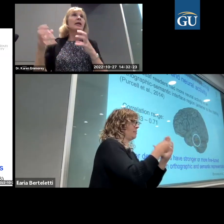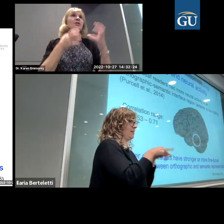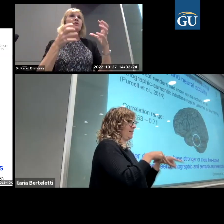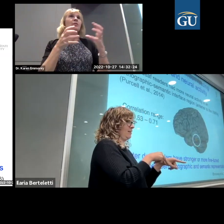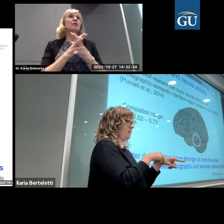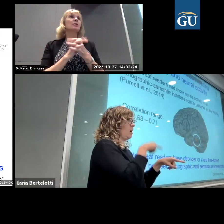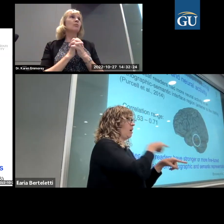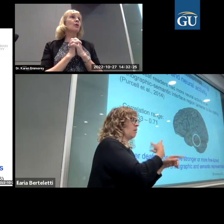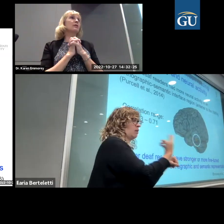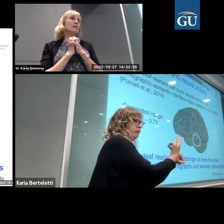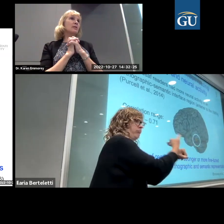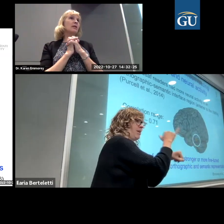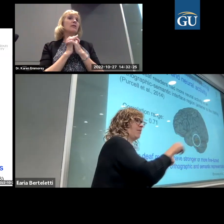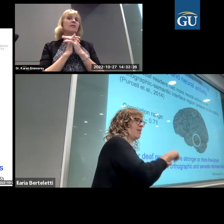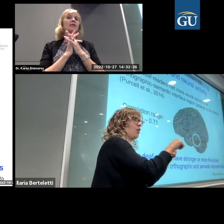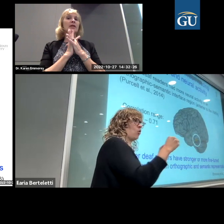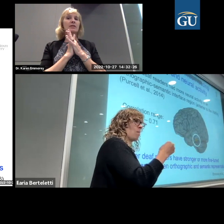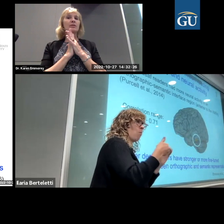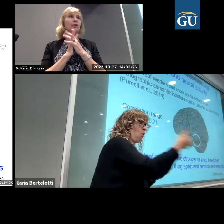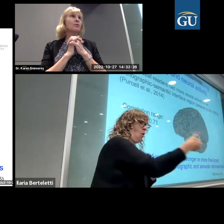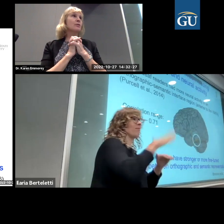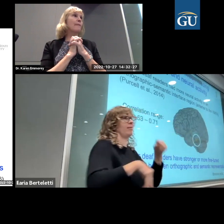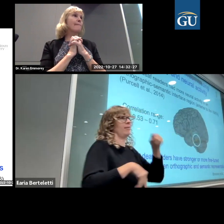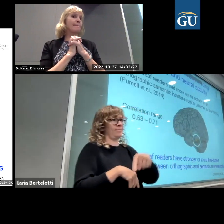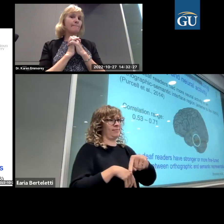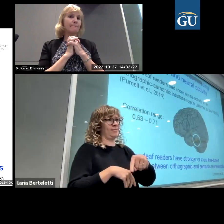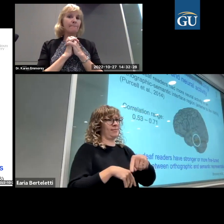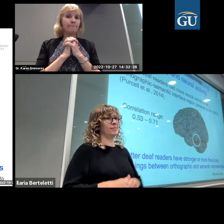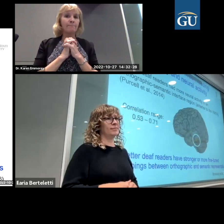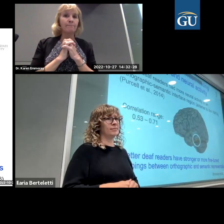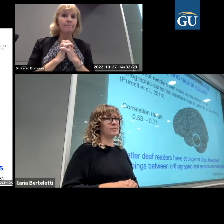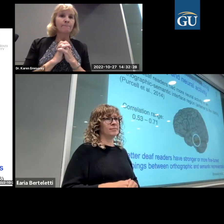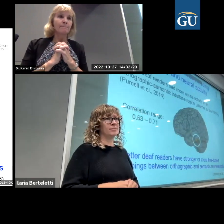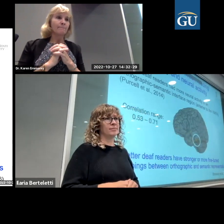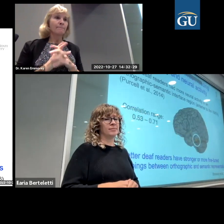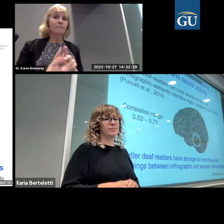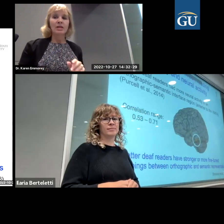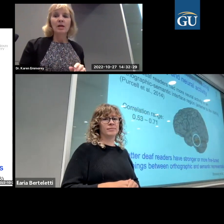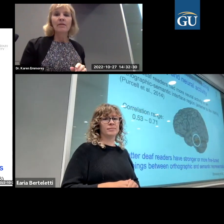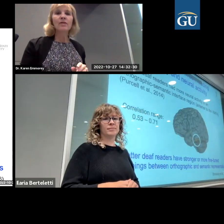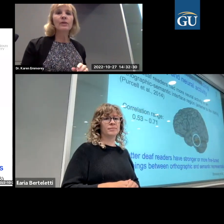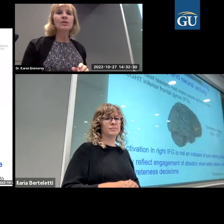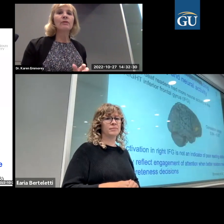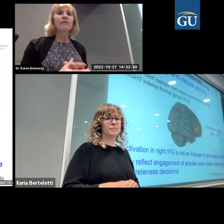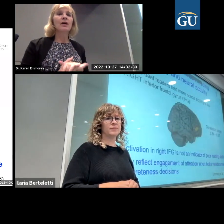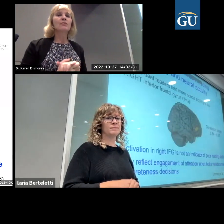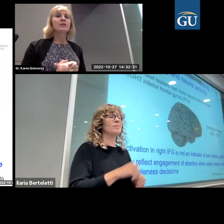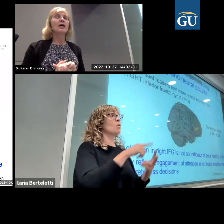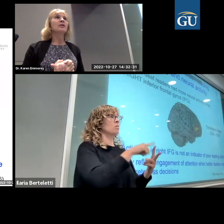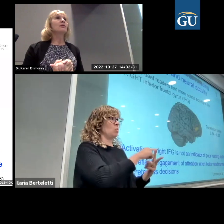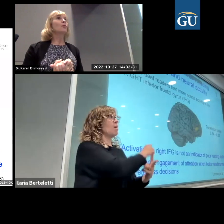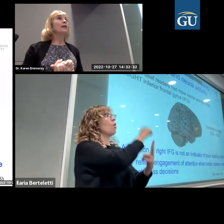This was in the right inferior funnel. Gyrus, again. Better readers had more activation in this right frontal region,